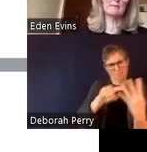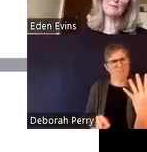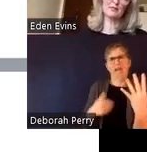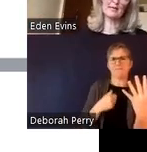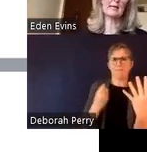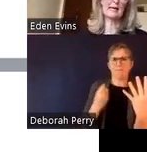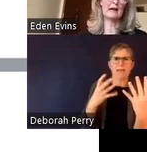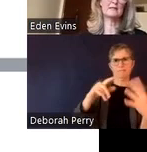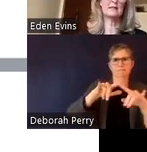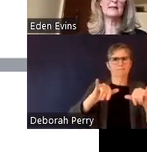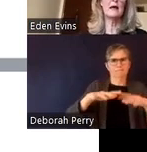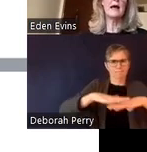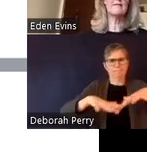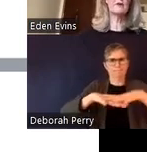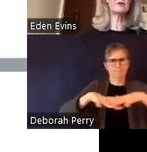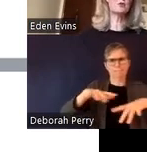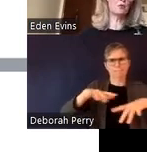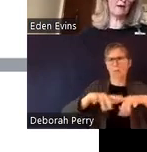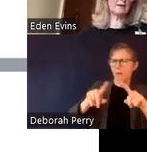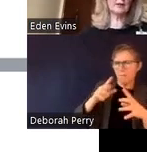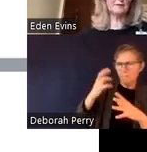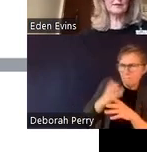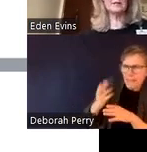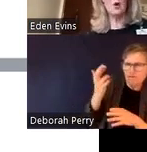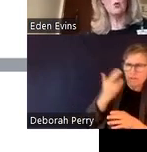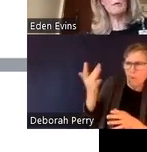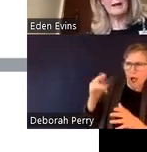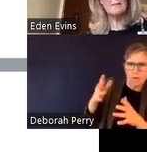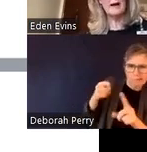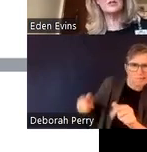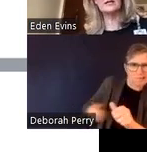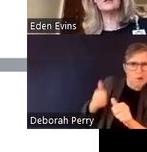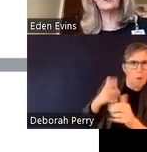people were seeking cannabis? And folks who volunteered for this were randomized to either